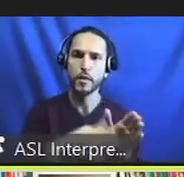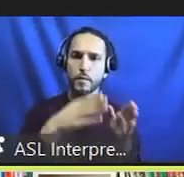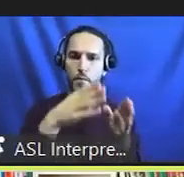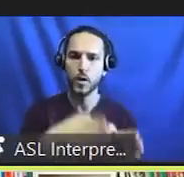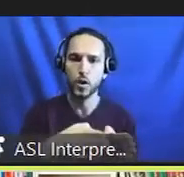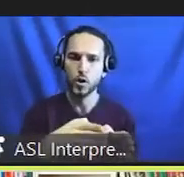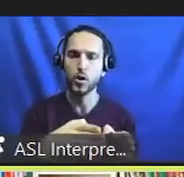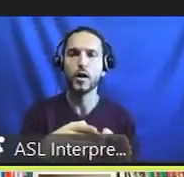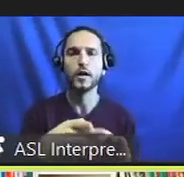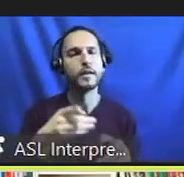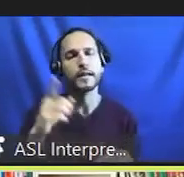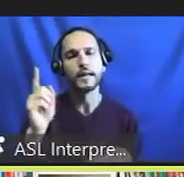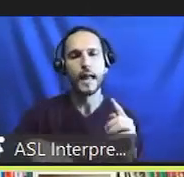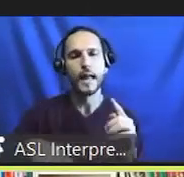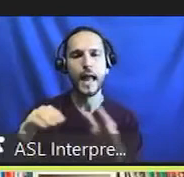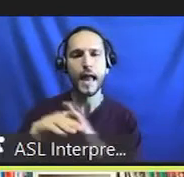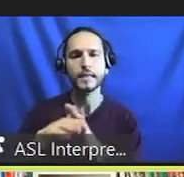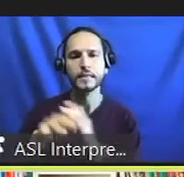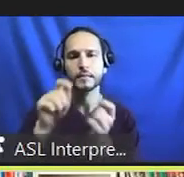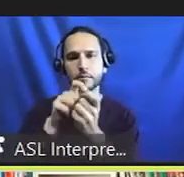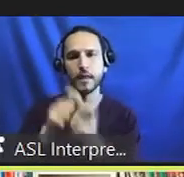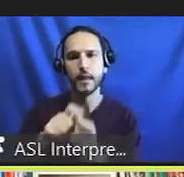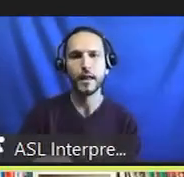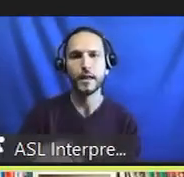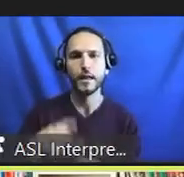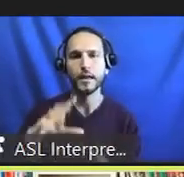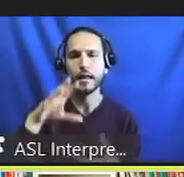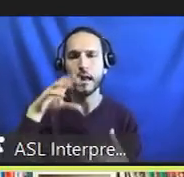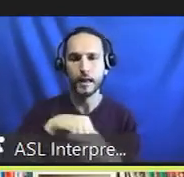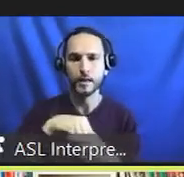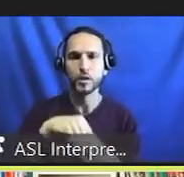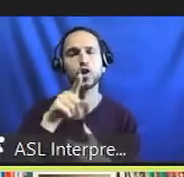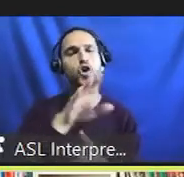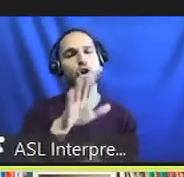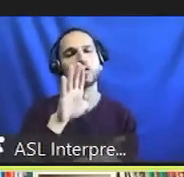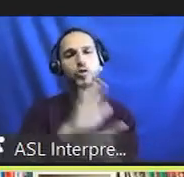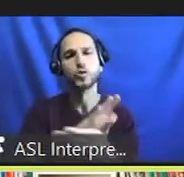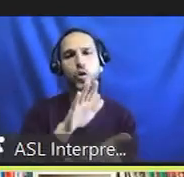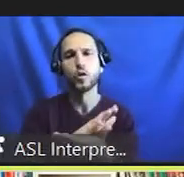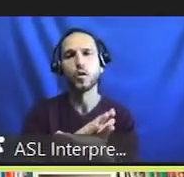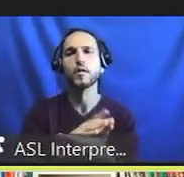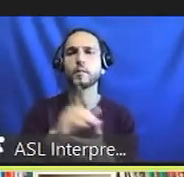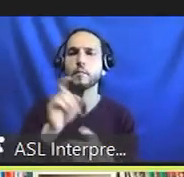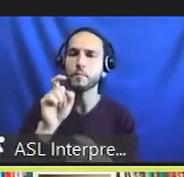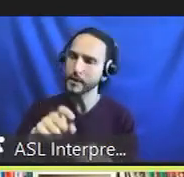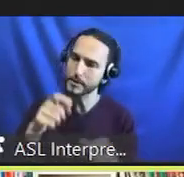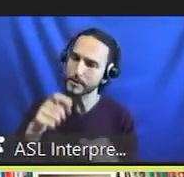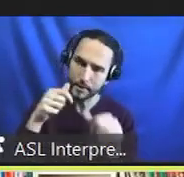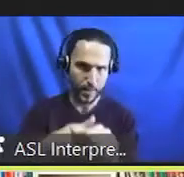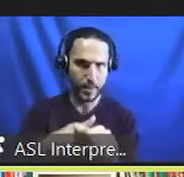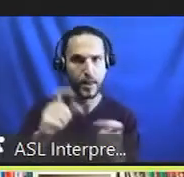is unable to access specific content, your school is basically obliged to provide accommodations